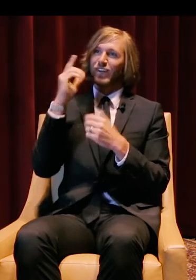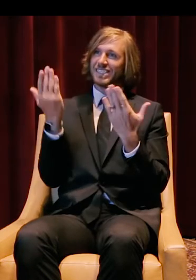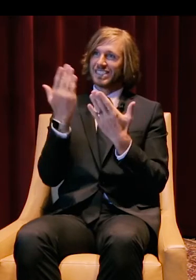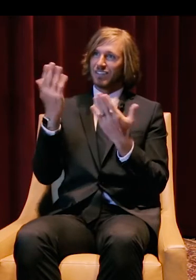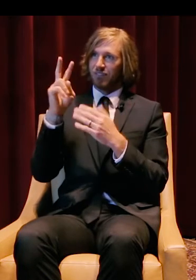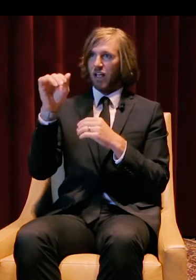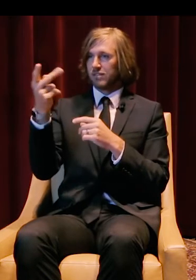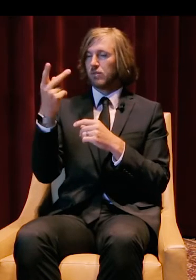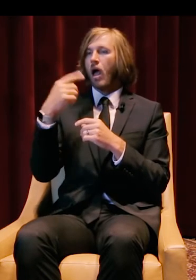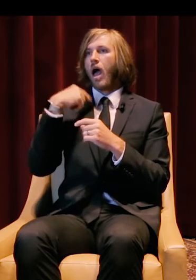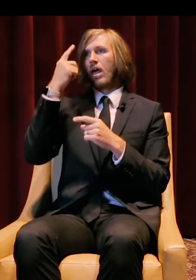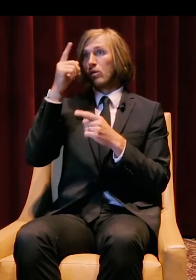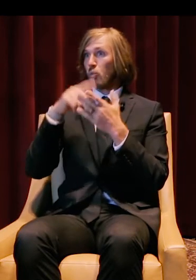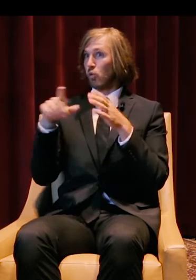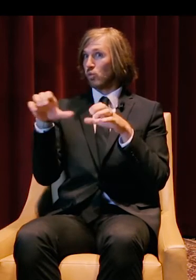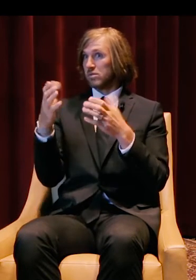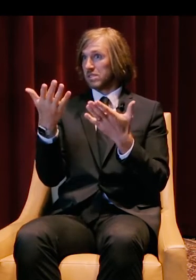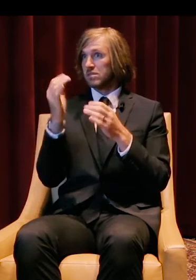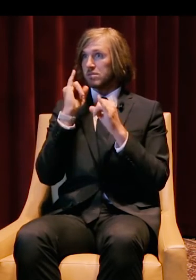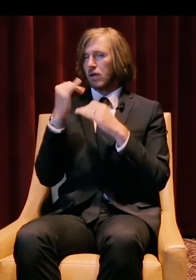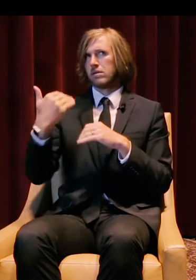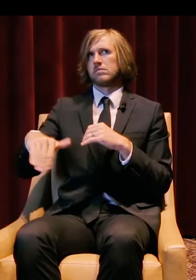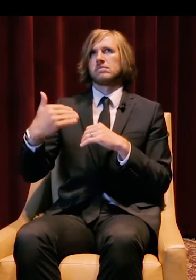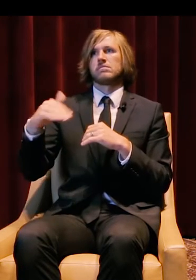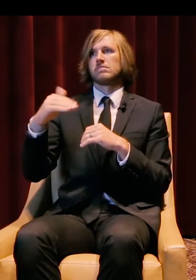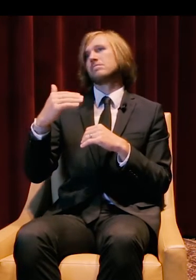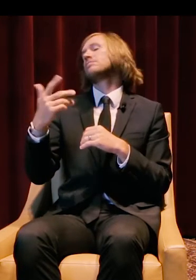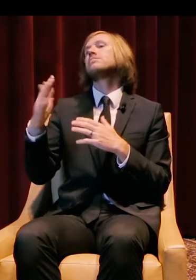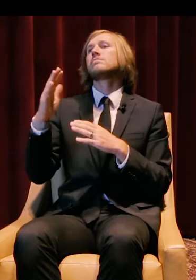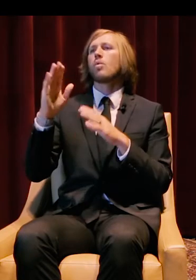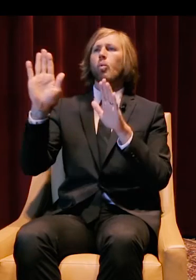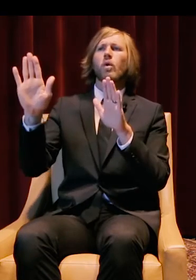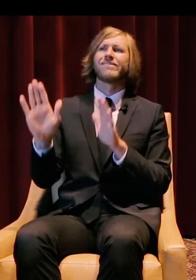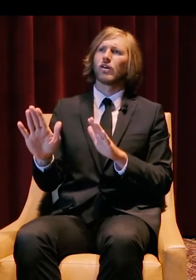I think what you're doing is really just wonderful project.